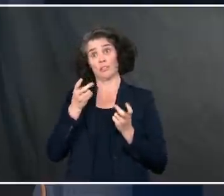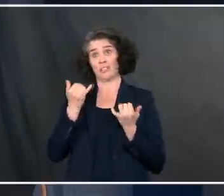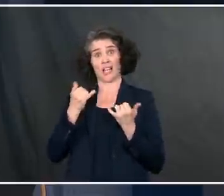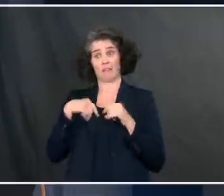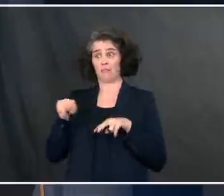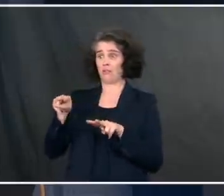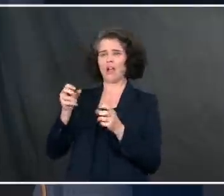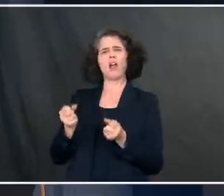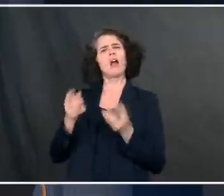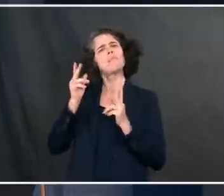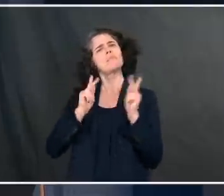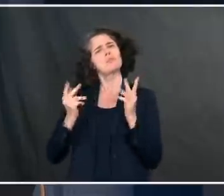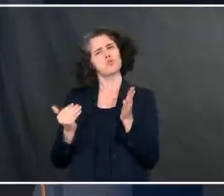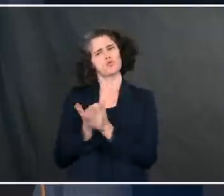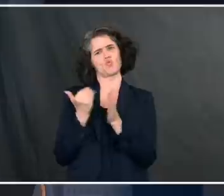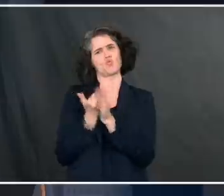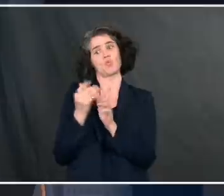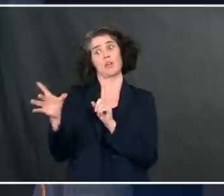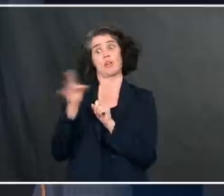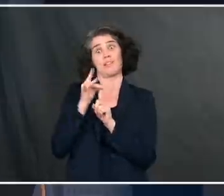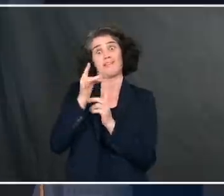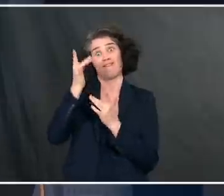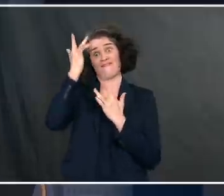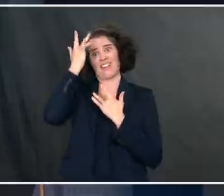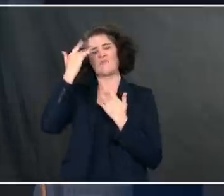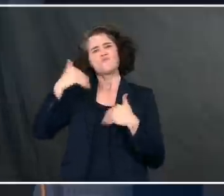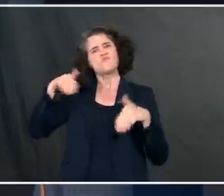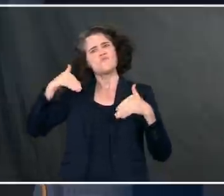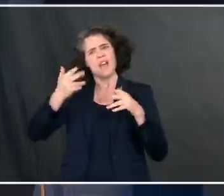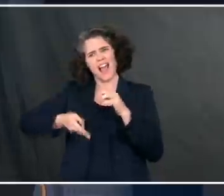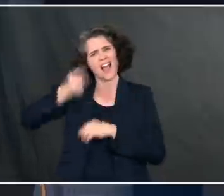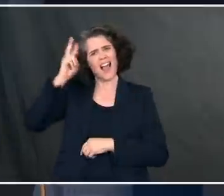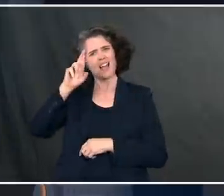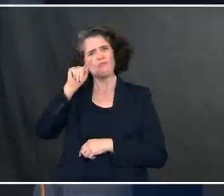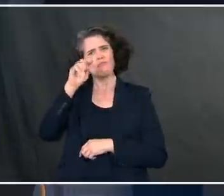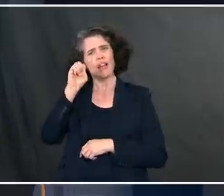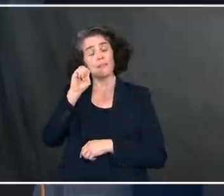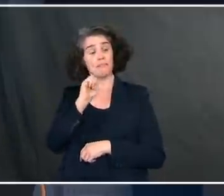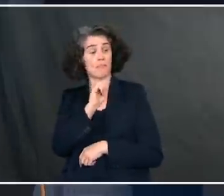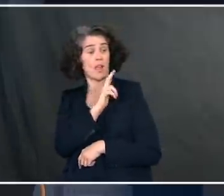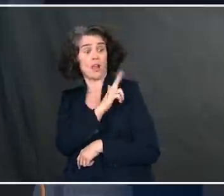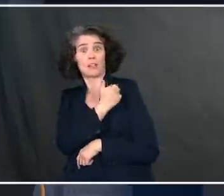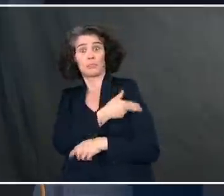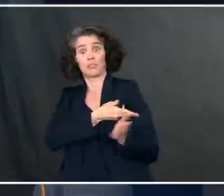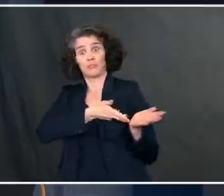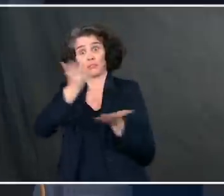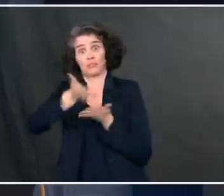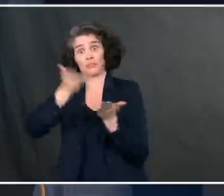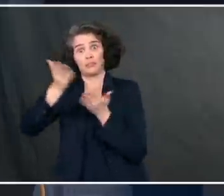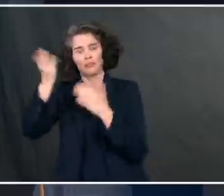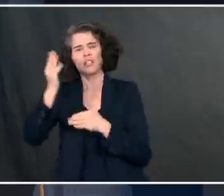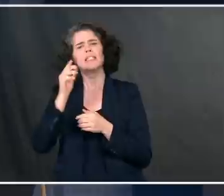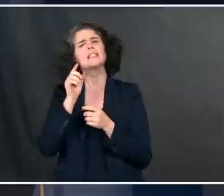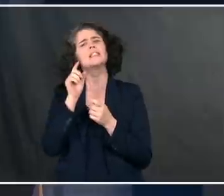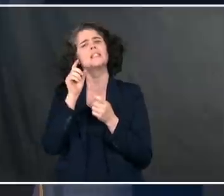it's still at a very, very high rate. Hospitalizations are up. There are certain areas of the country, as I think you're all familiar with,